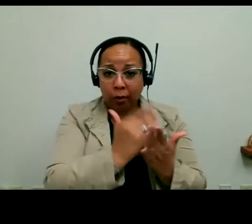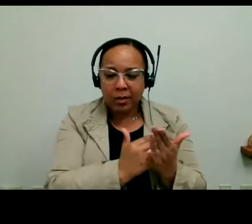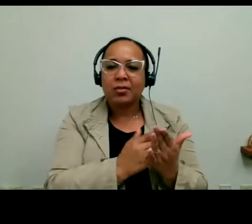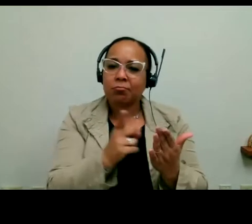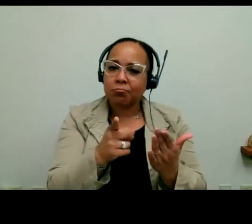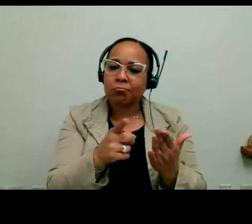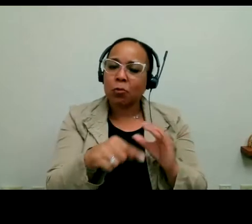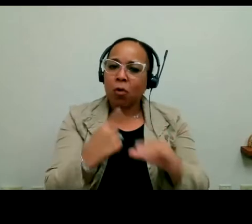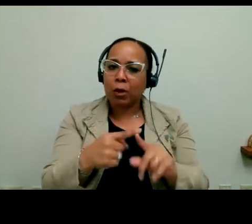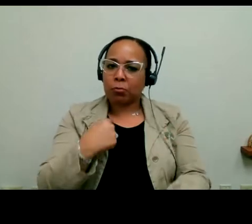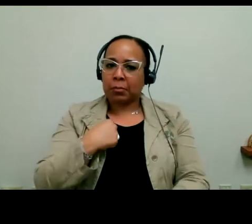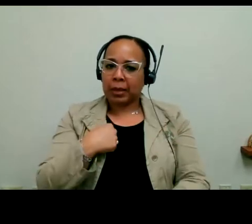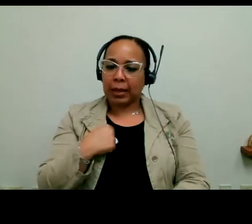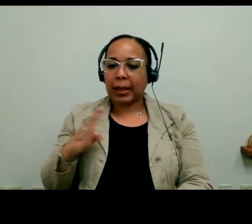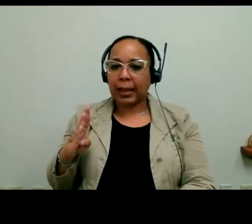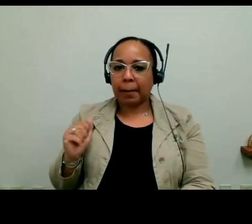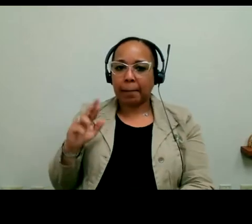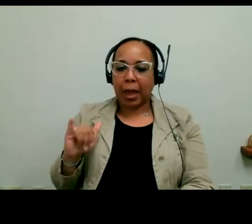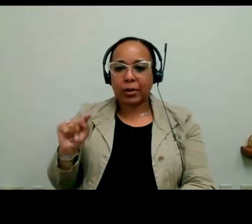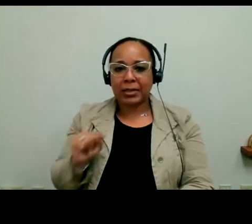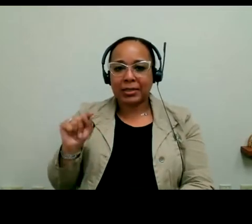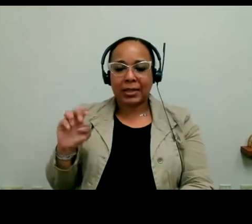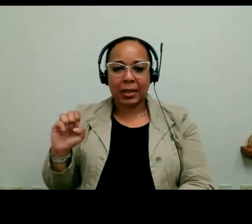me and at BarryT@EquipforEquality.org and I can put you on that to get